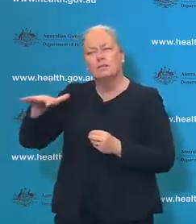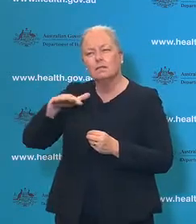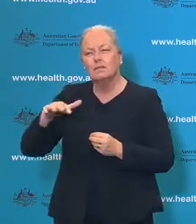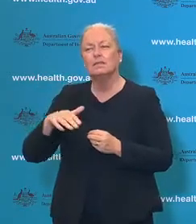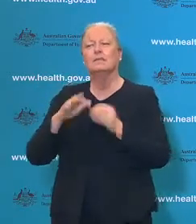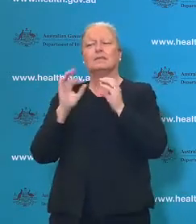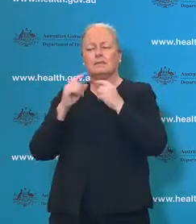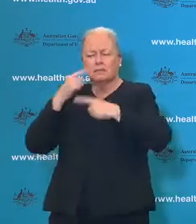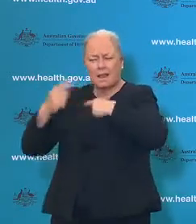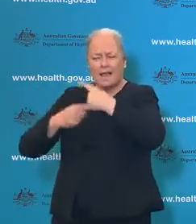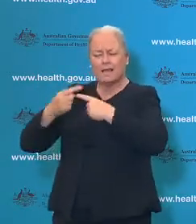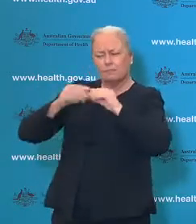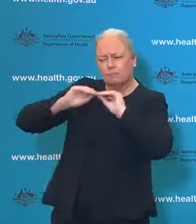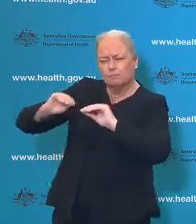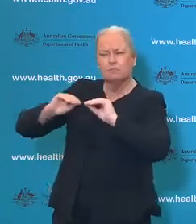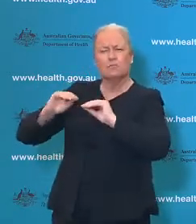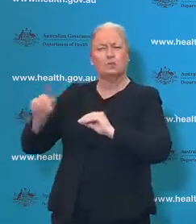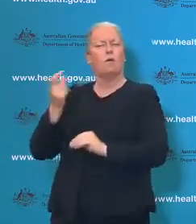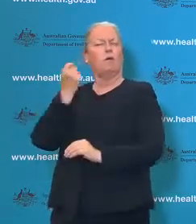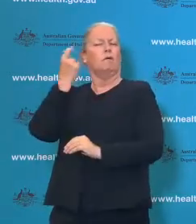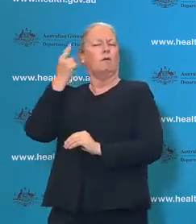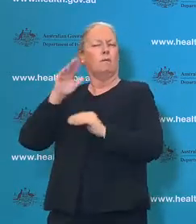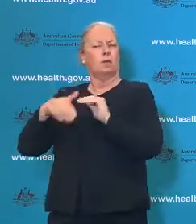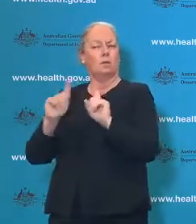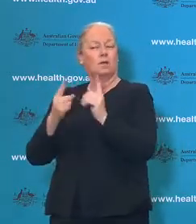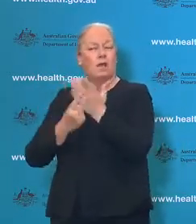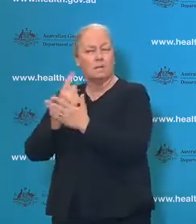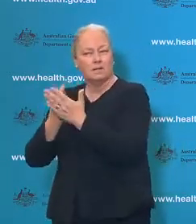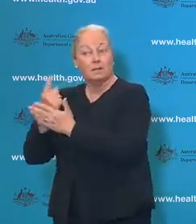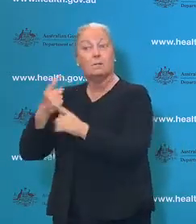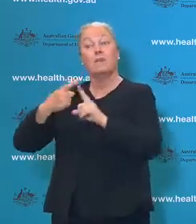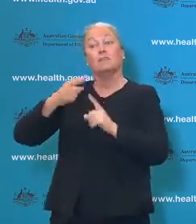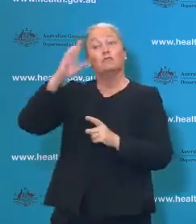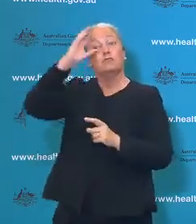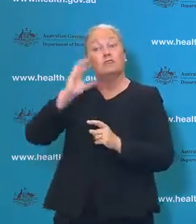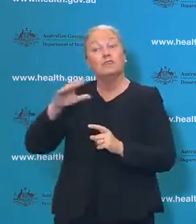as well as supporting the critical infrastructure and regional workplaces.